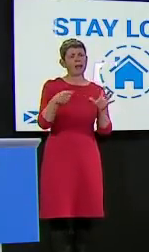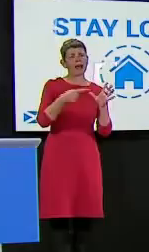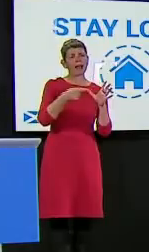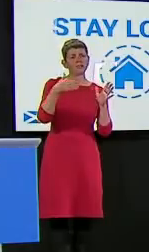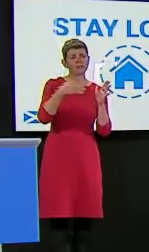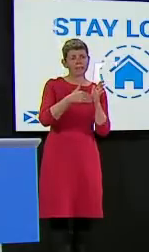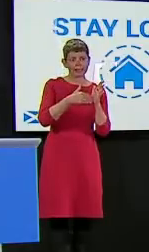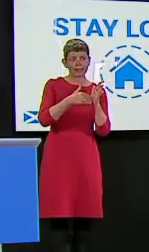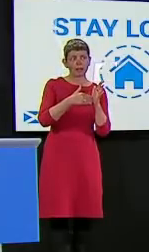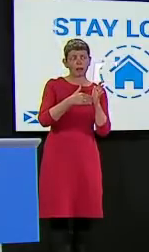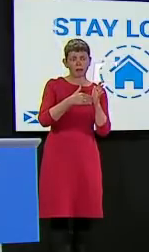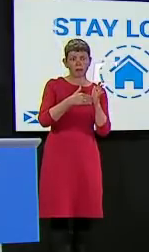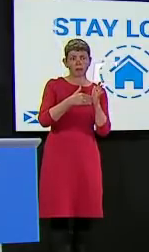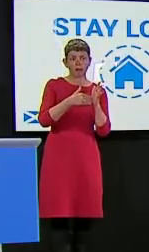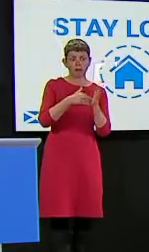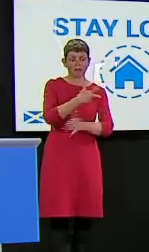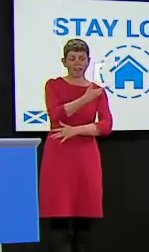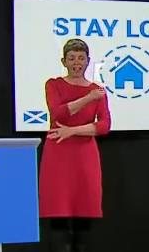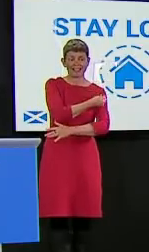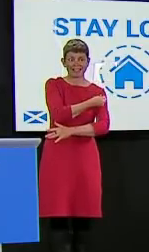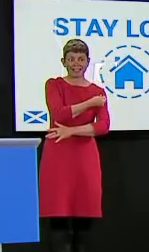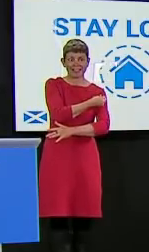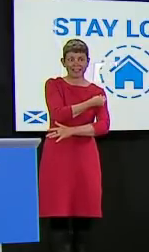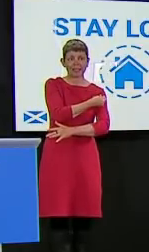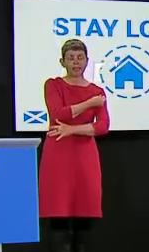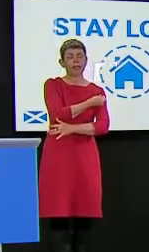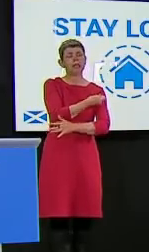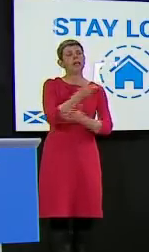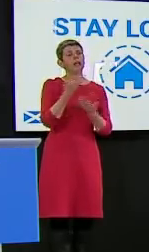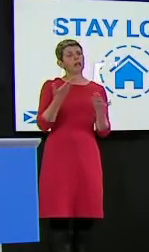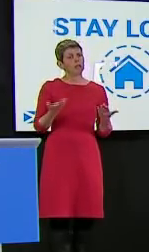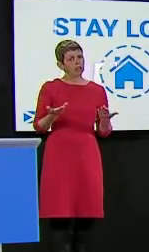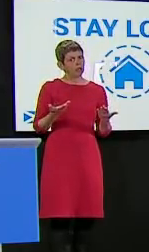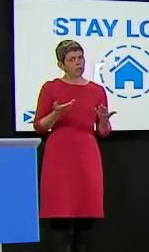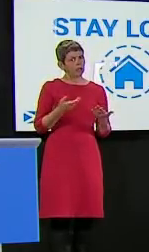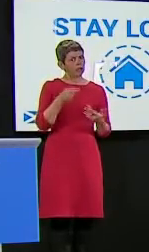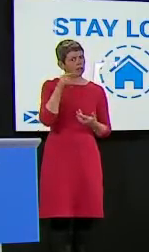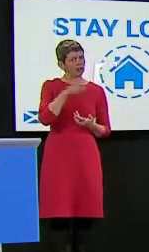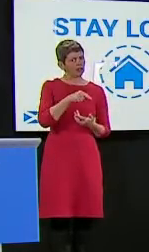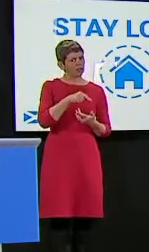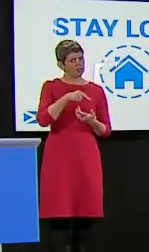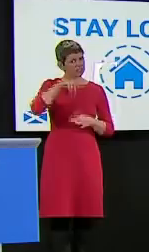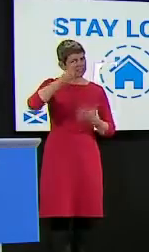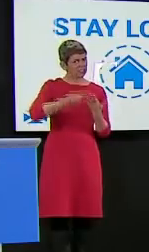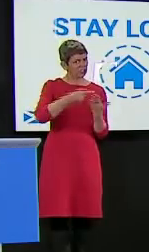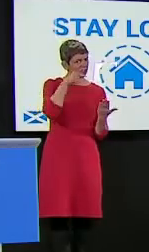July target and for getting all adults their first dose and i just wondered if there was any update